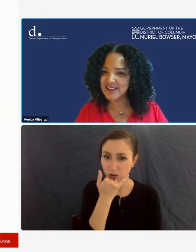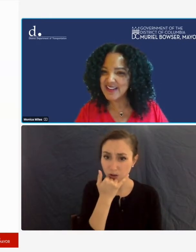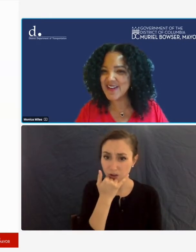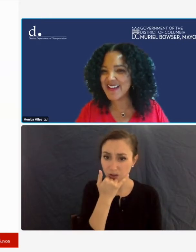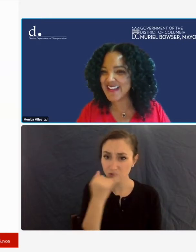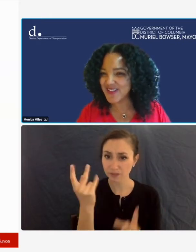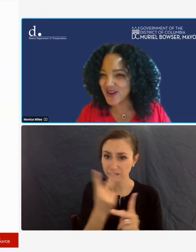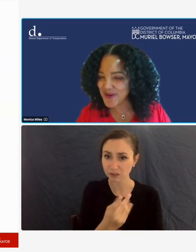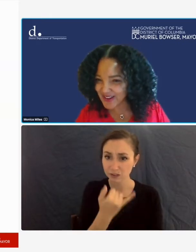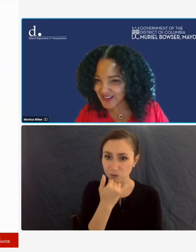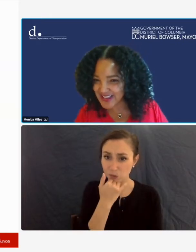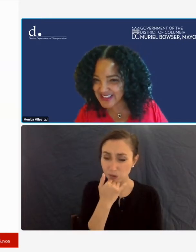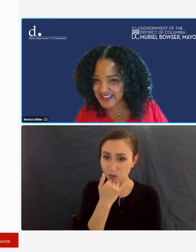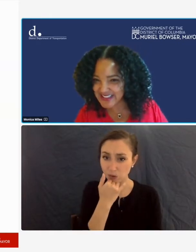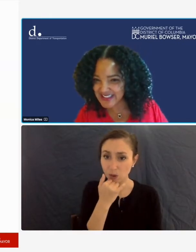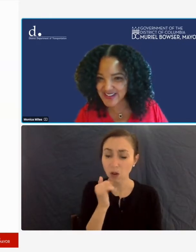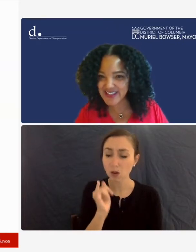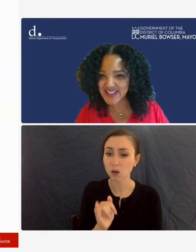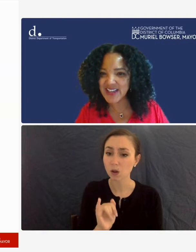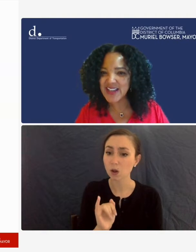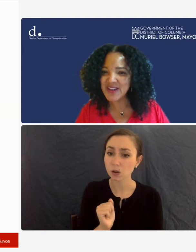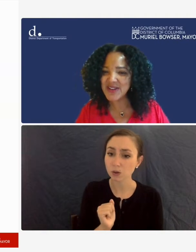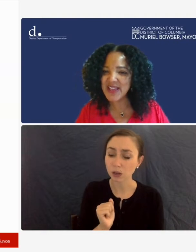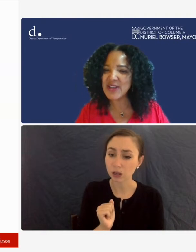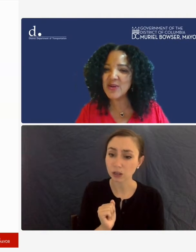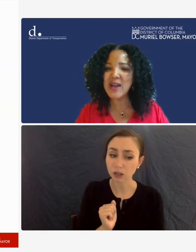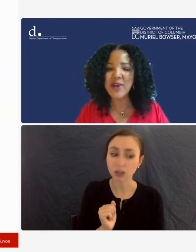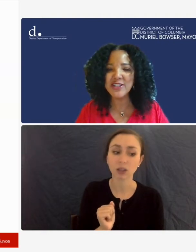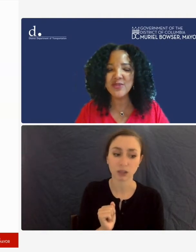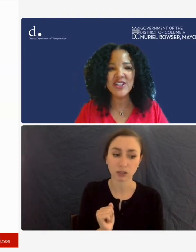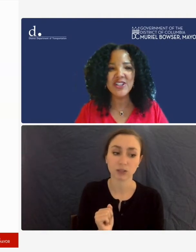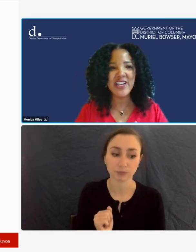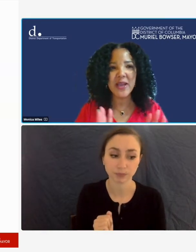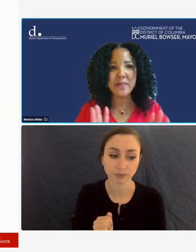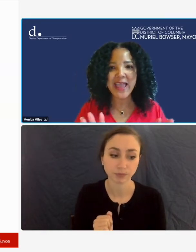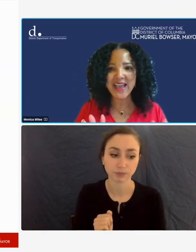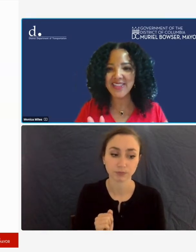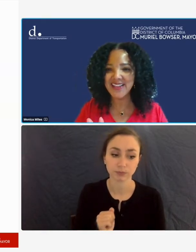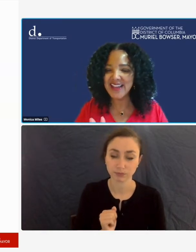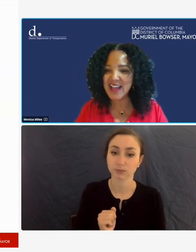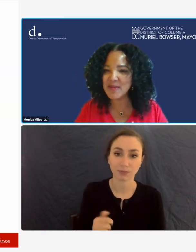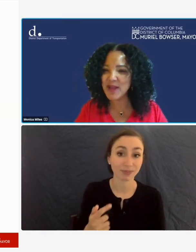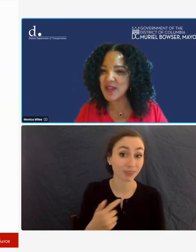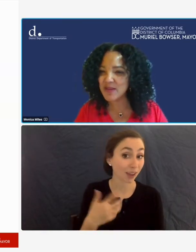okay oh wow okay let's see the calculation okay so um i just want to check my math um i'm i'm having